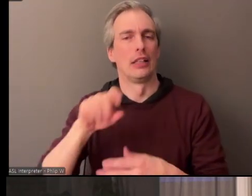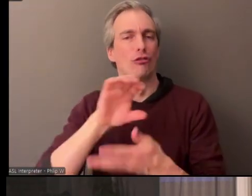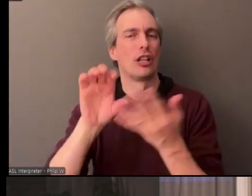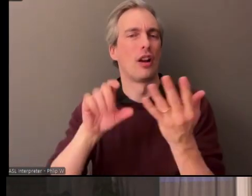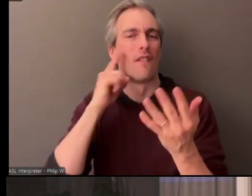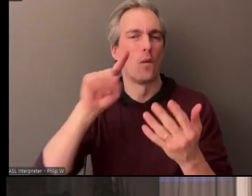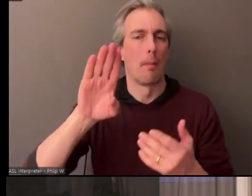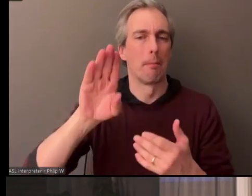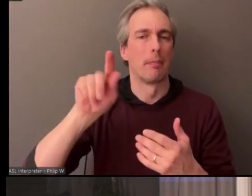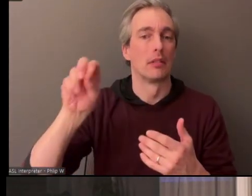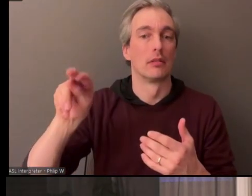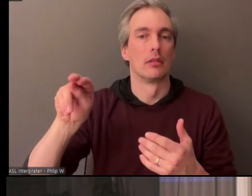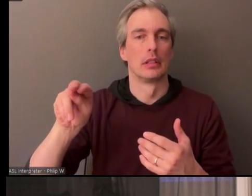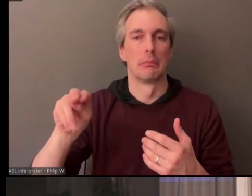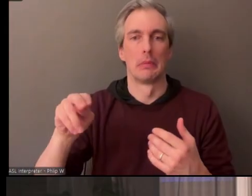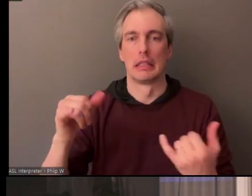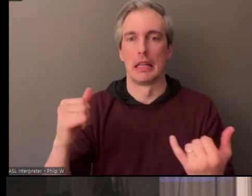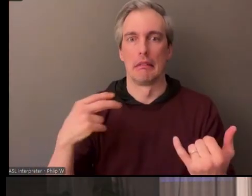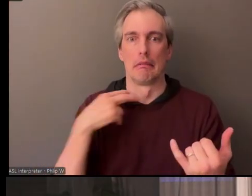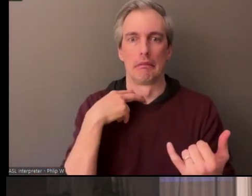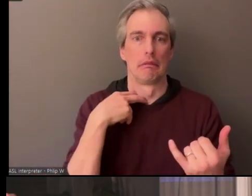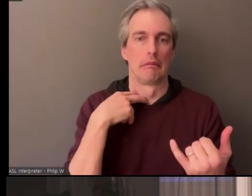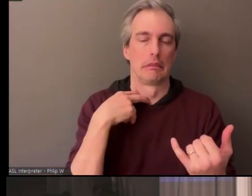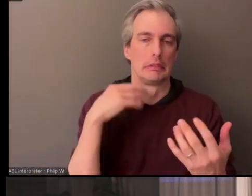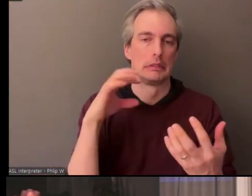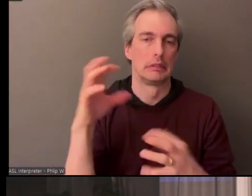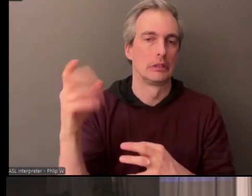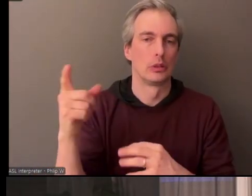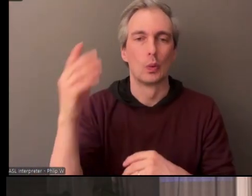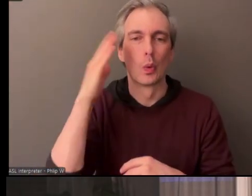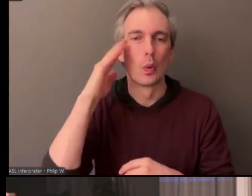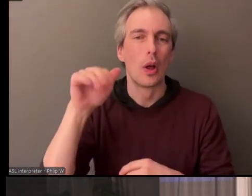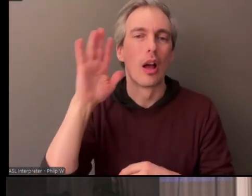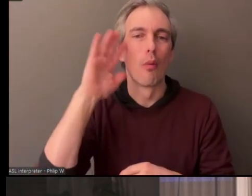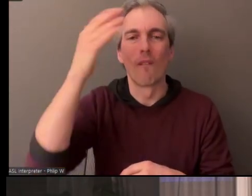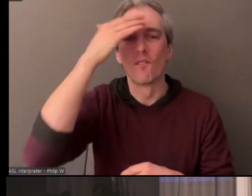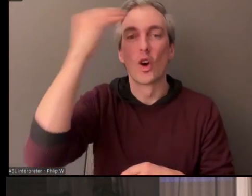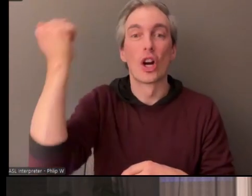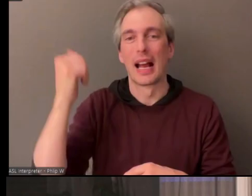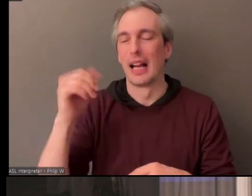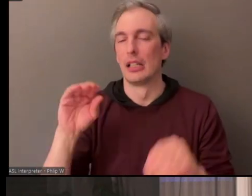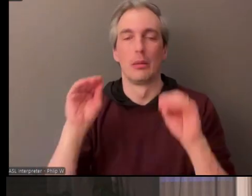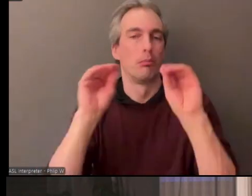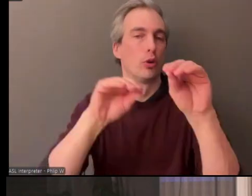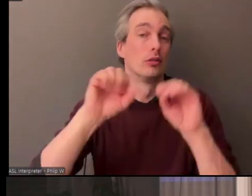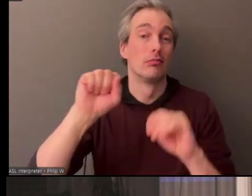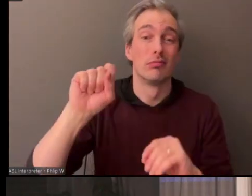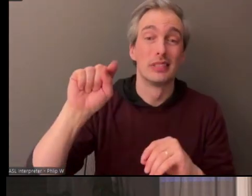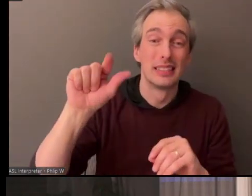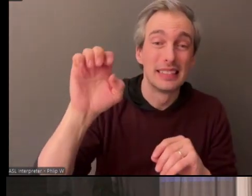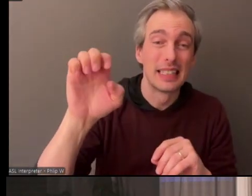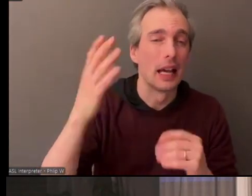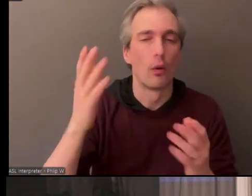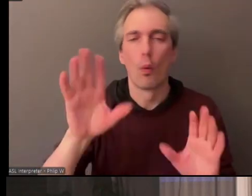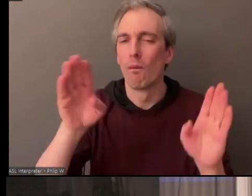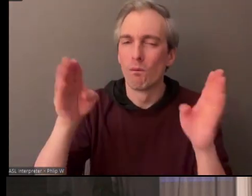Because you know they're going to forget to put states or focus or something on those buttons, when they could just make it radio buttons.